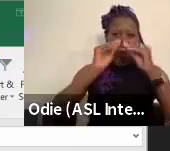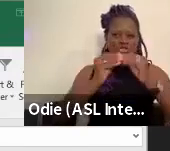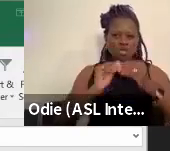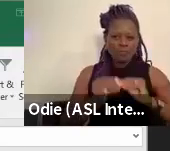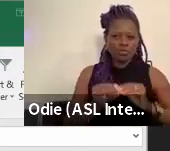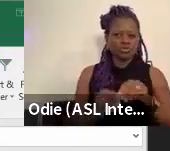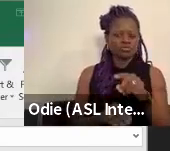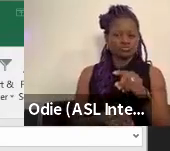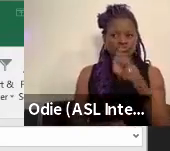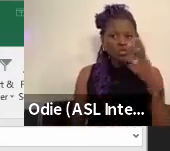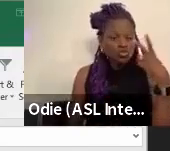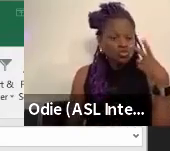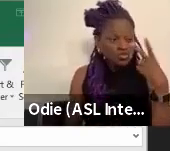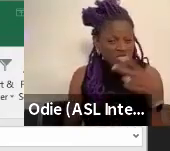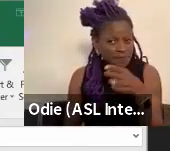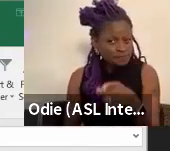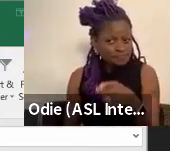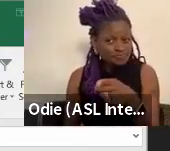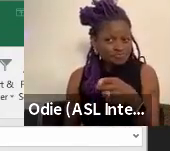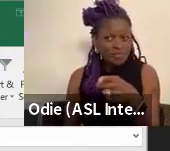this is this is only a percentage, again,